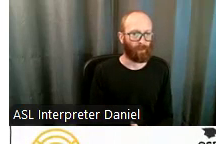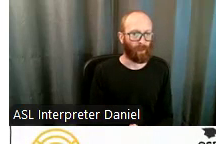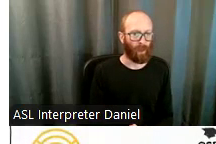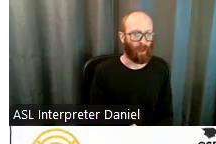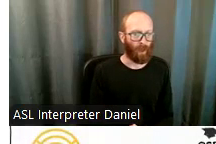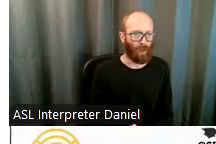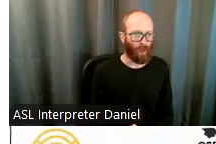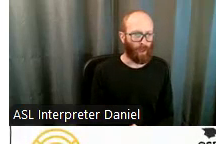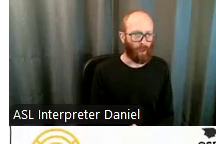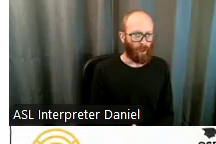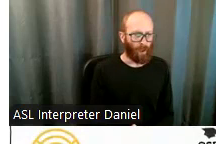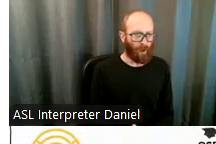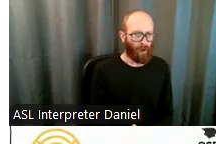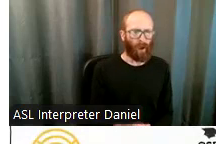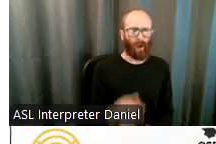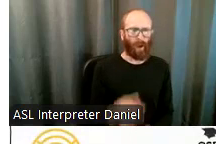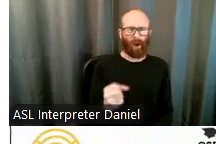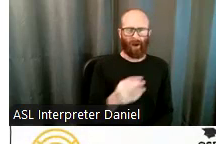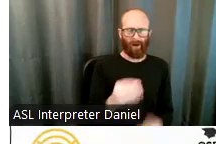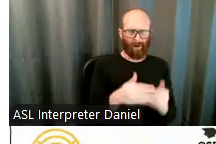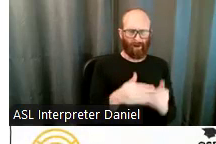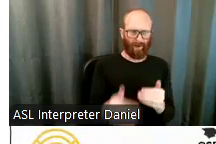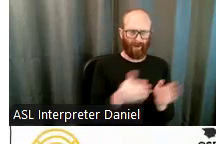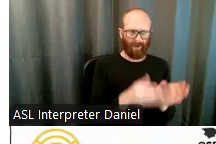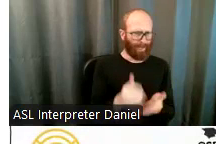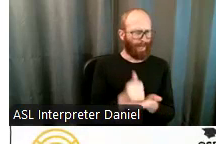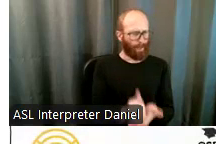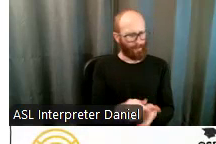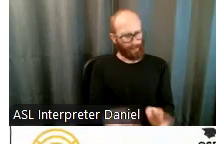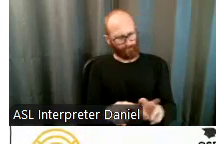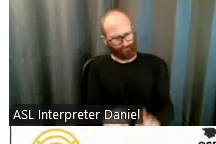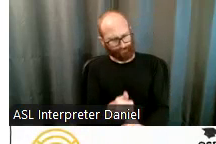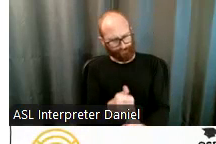school and beyond plan and what sorts of interests create that spark in them.